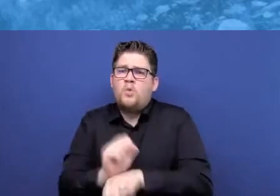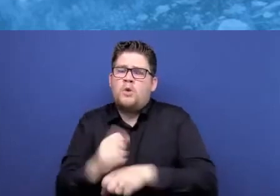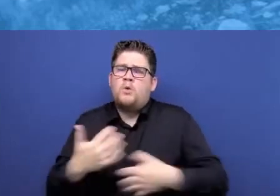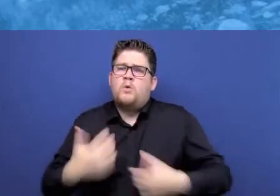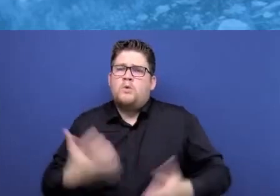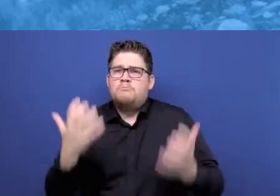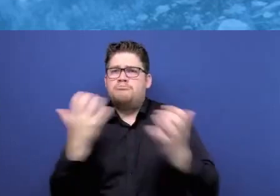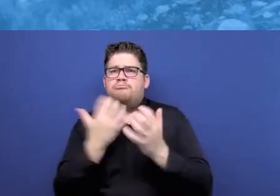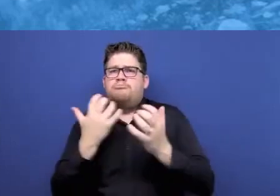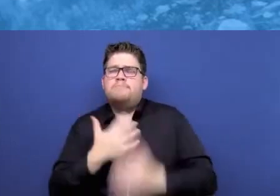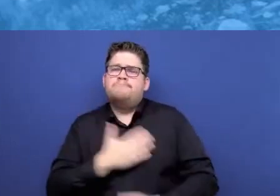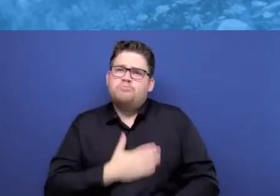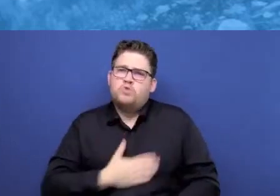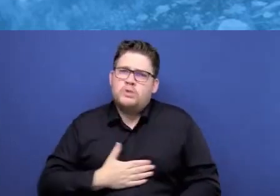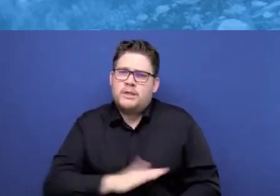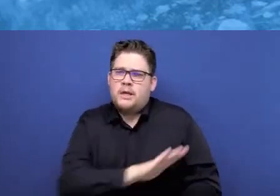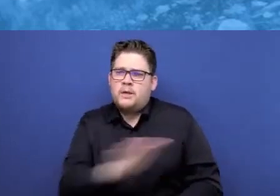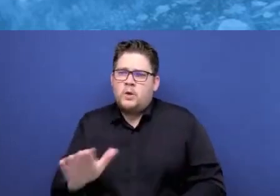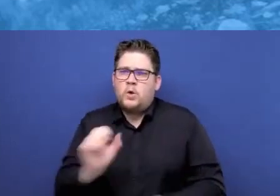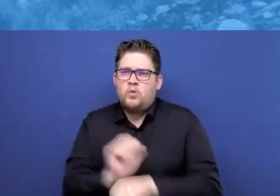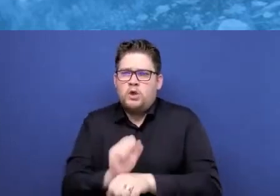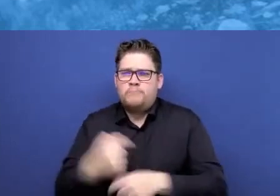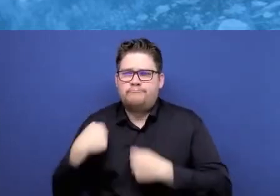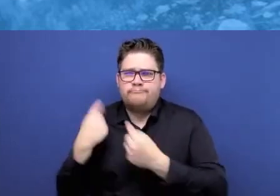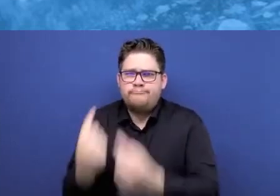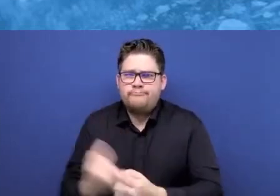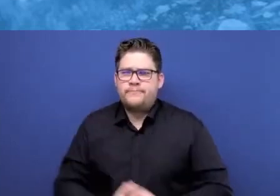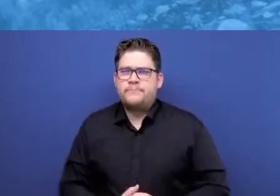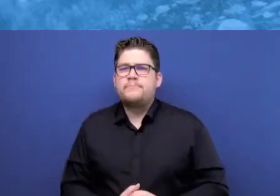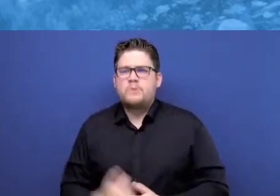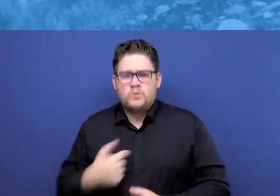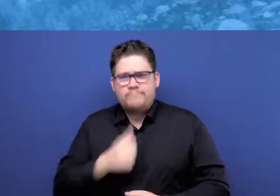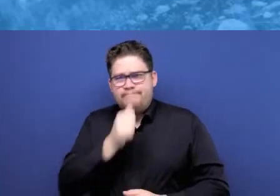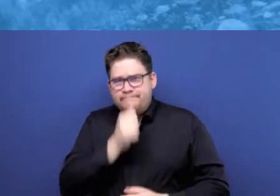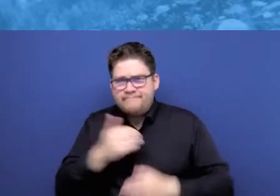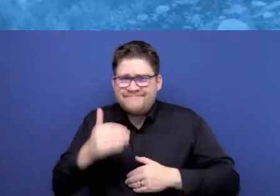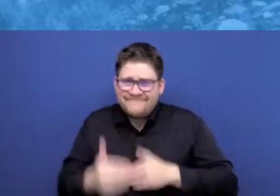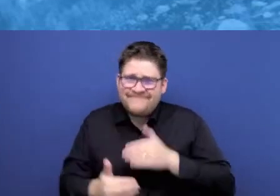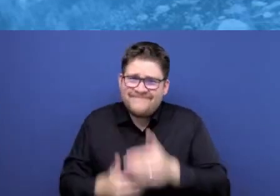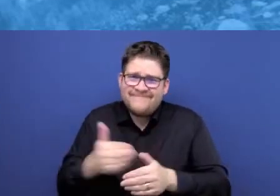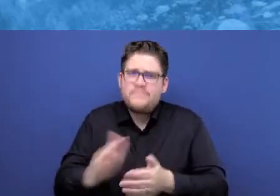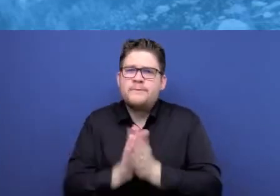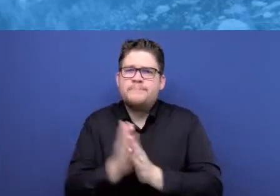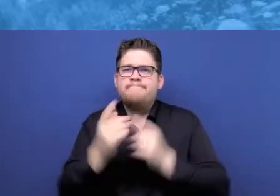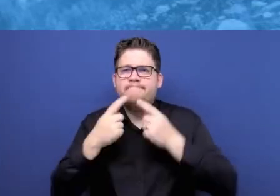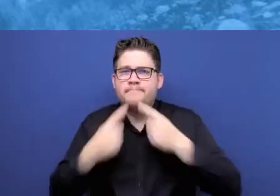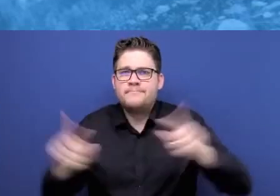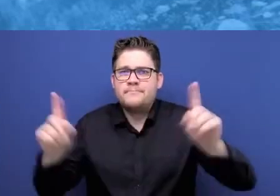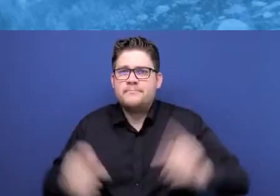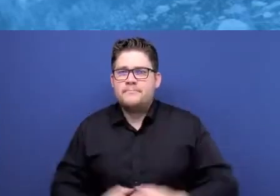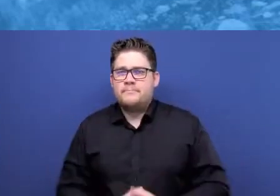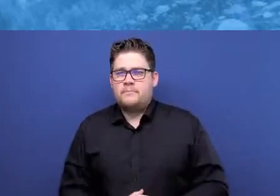far in this wildfire season. One topic that I didn't want to